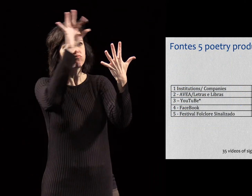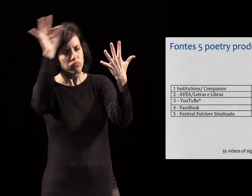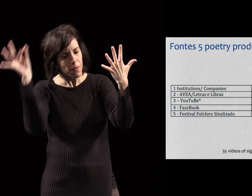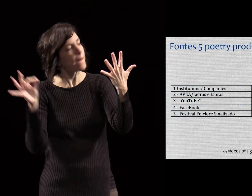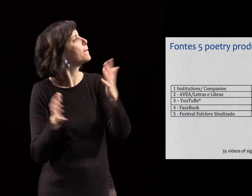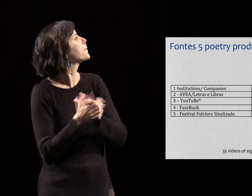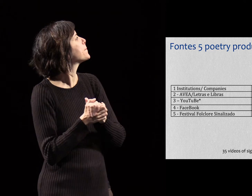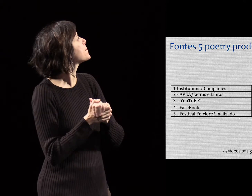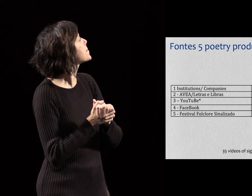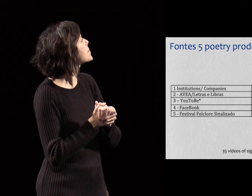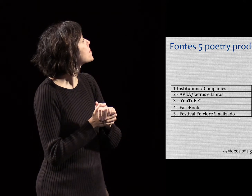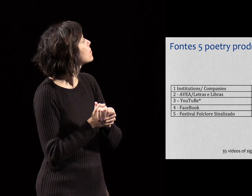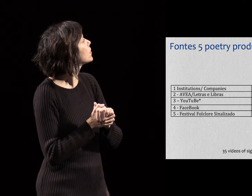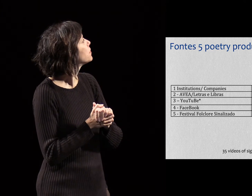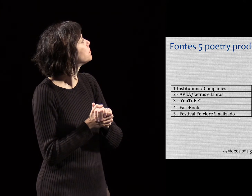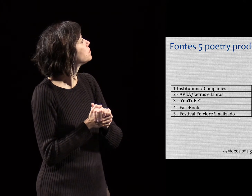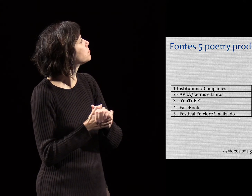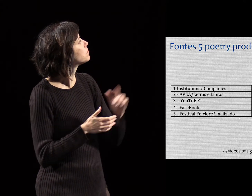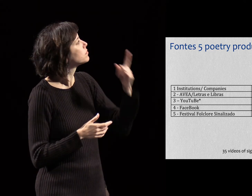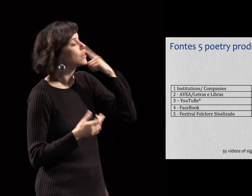Here you can see 5 categories.